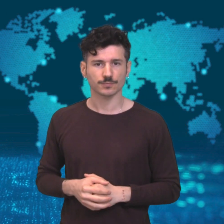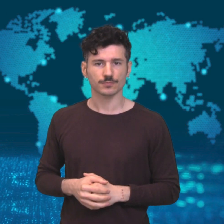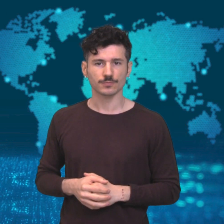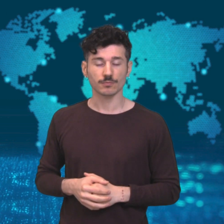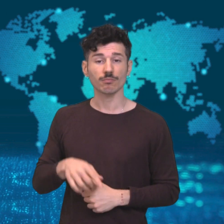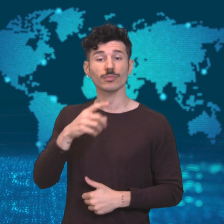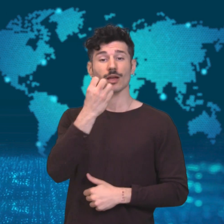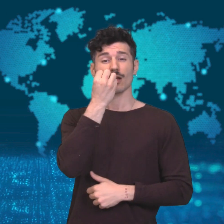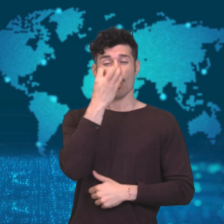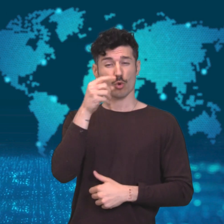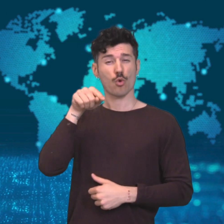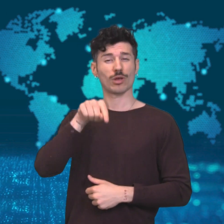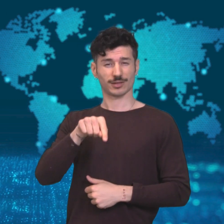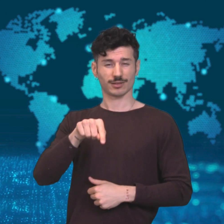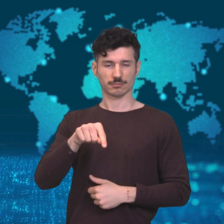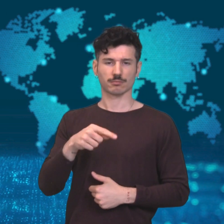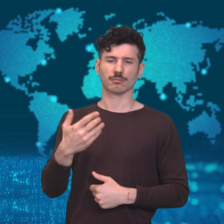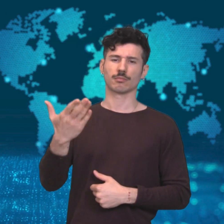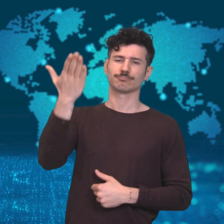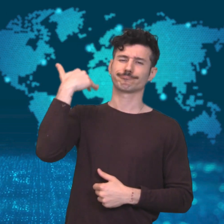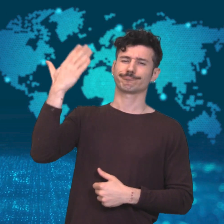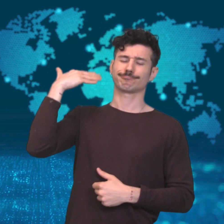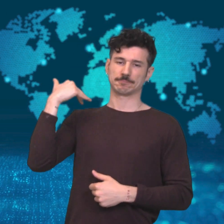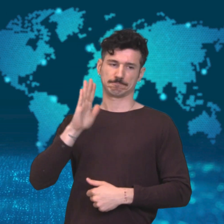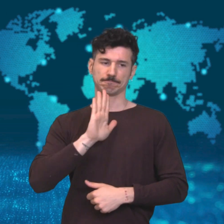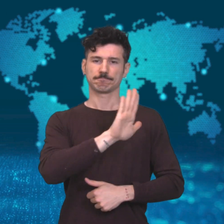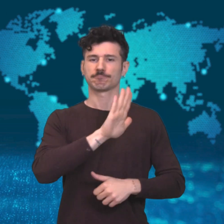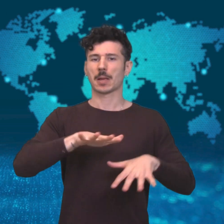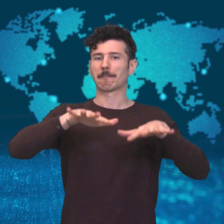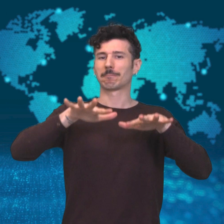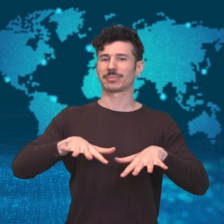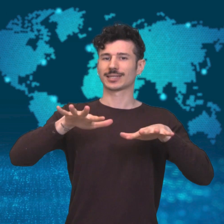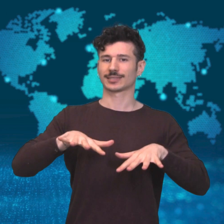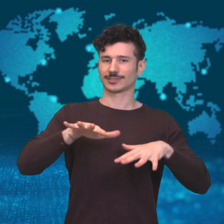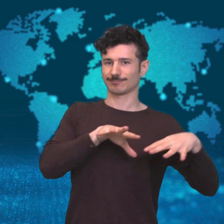the demonstrations last year.